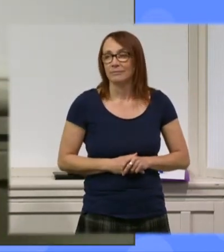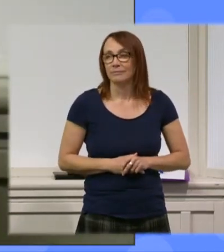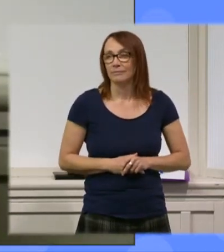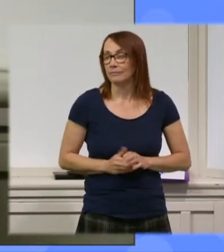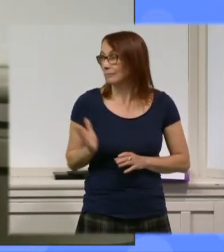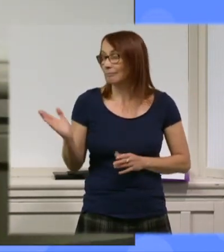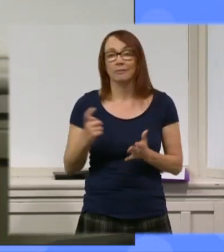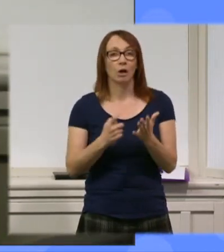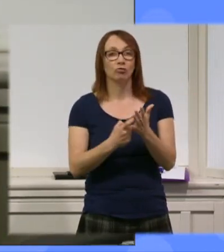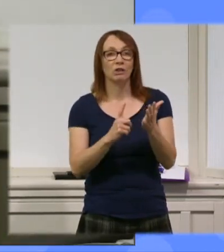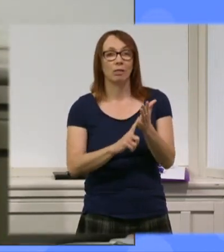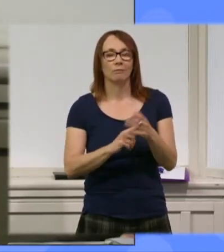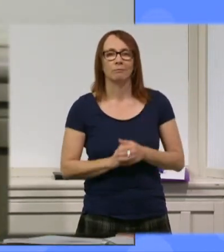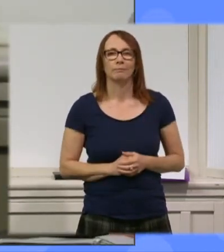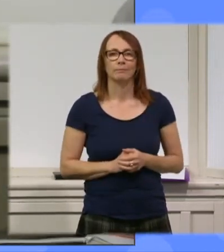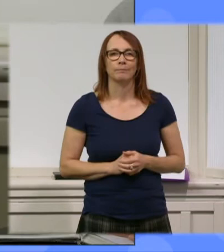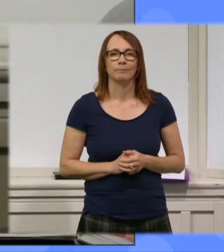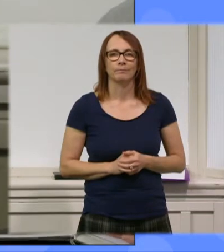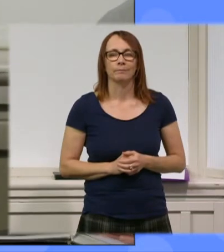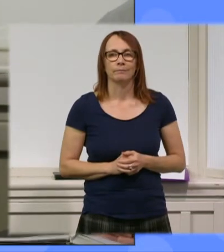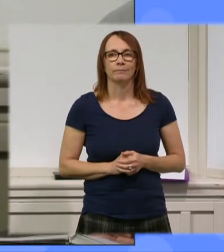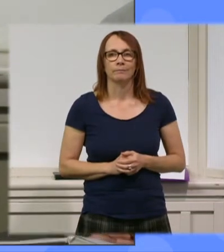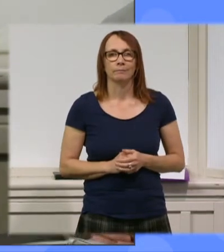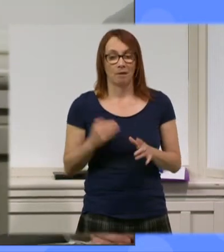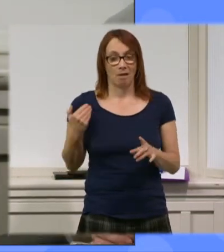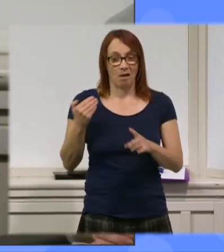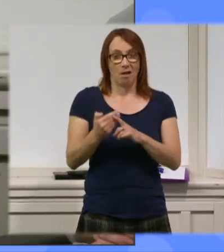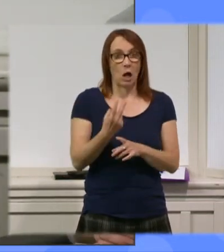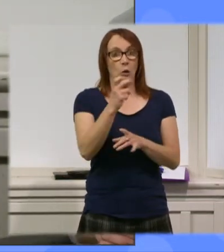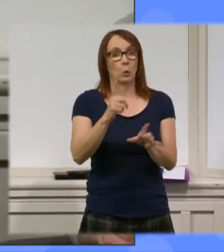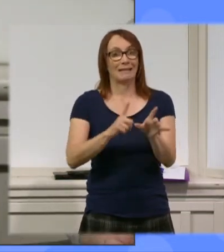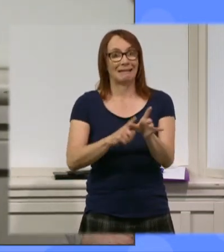yeah I mean one of the phenomenons of the last 20 years of devolution has been